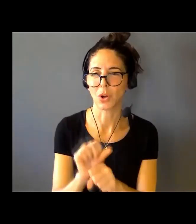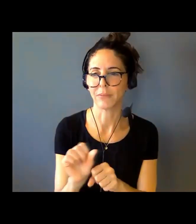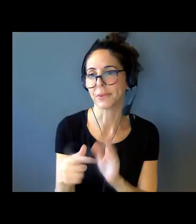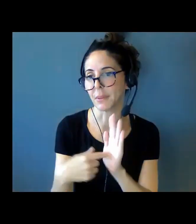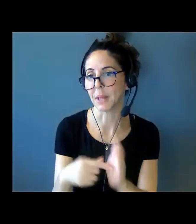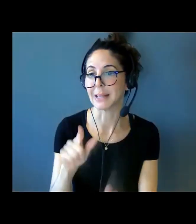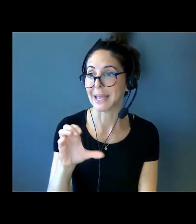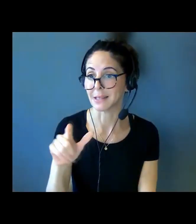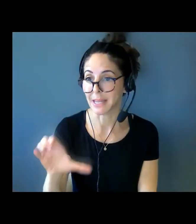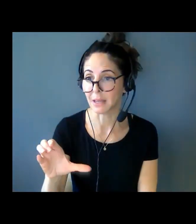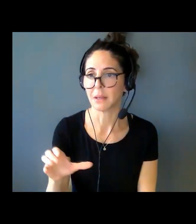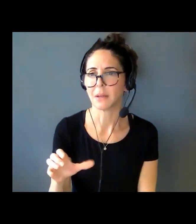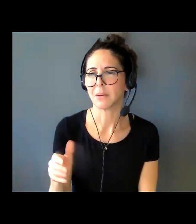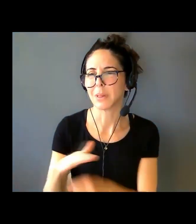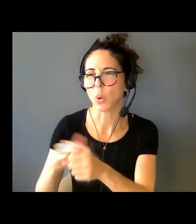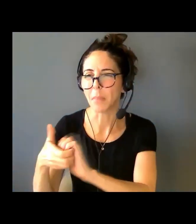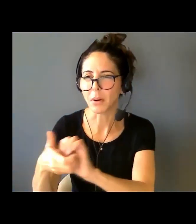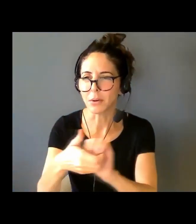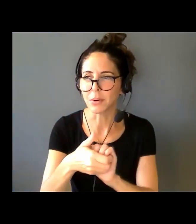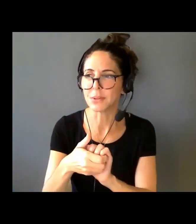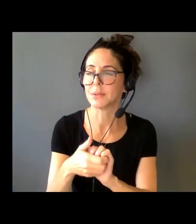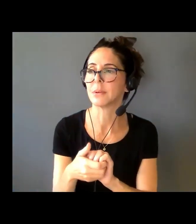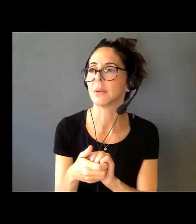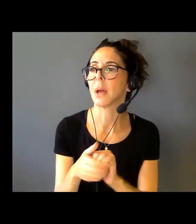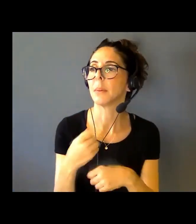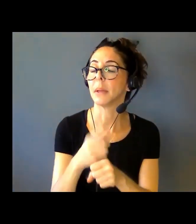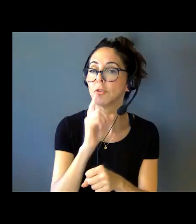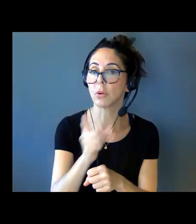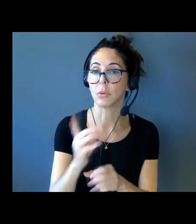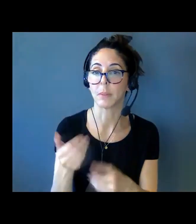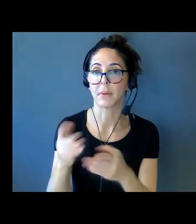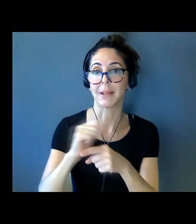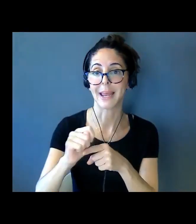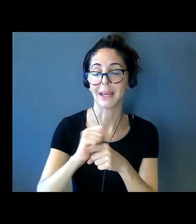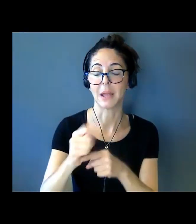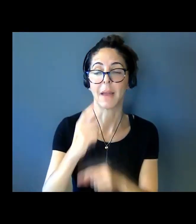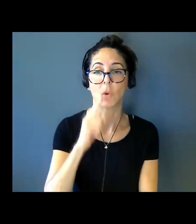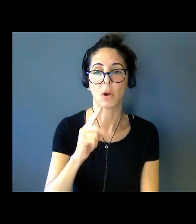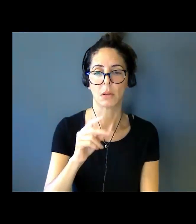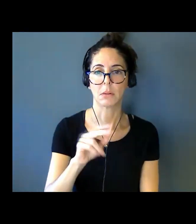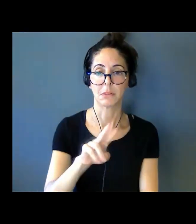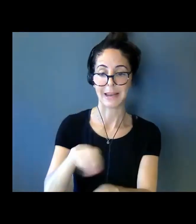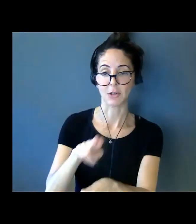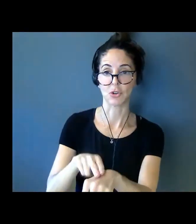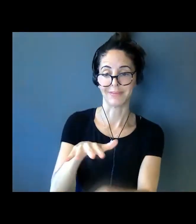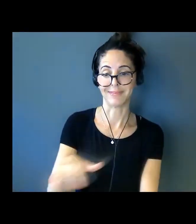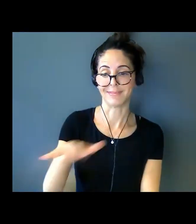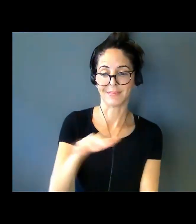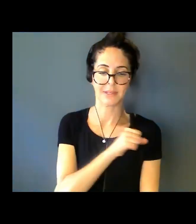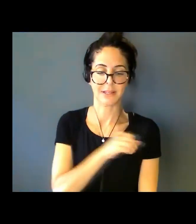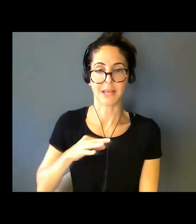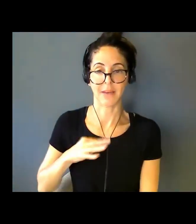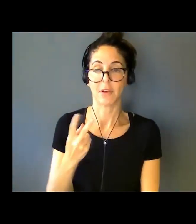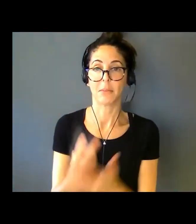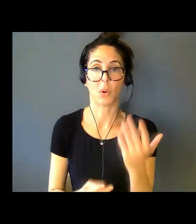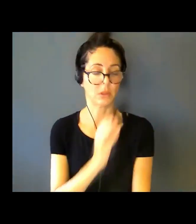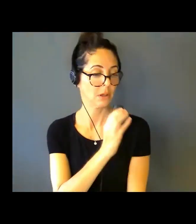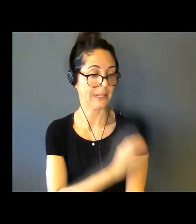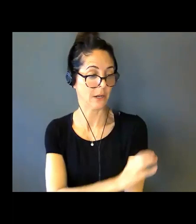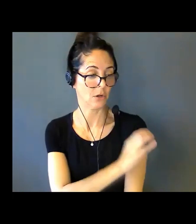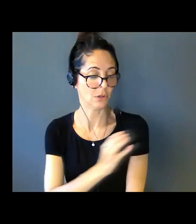partners and made sure that we trained national staff in both the clinical and the technical side